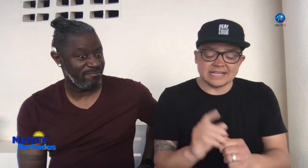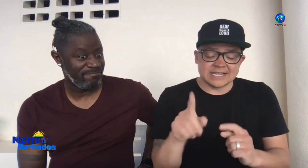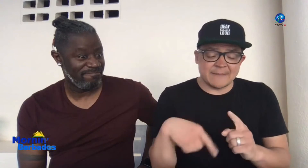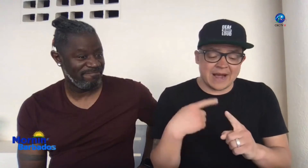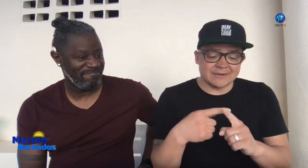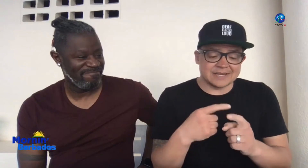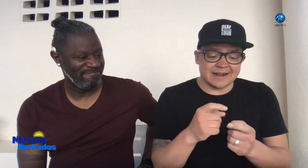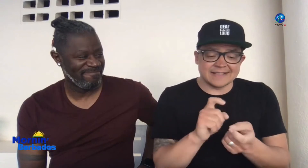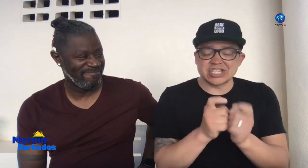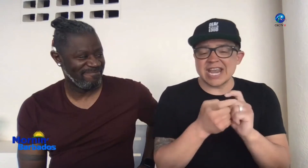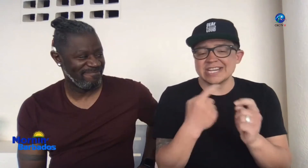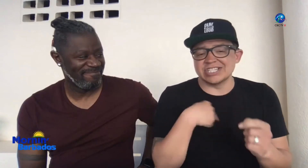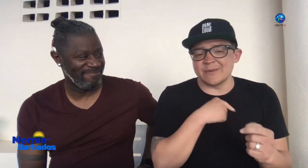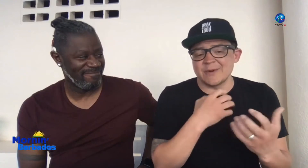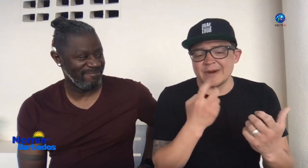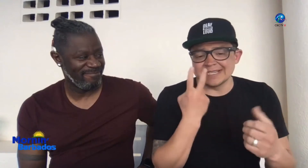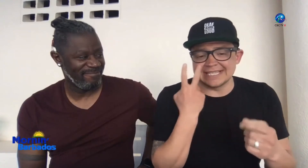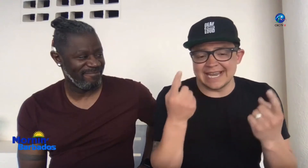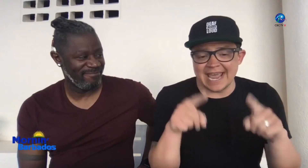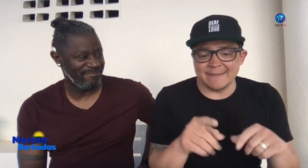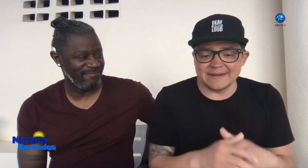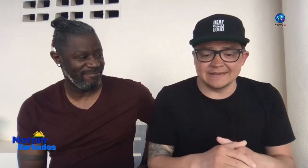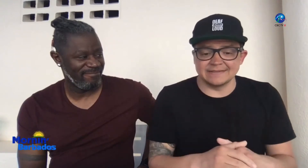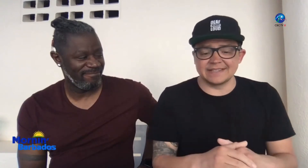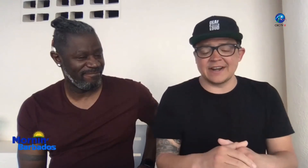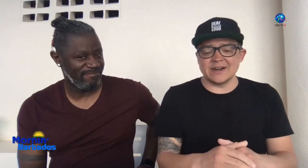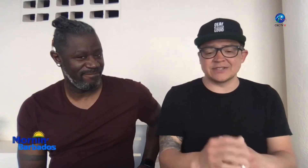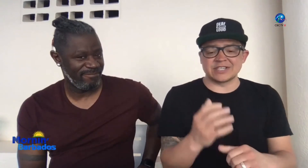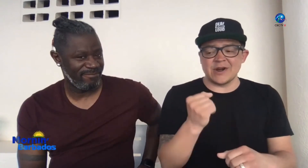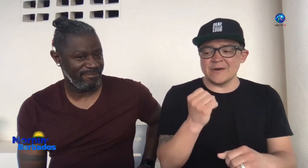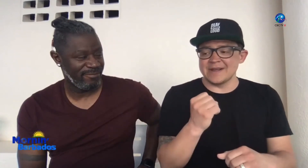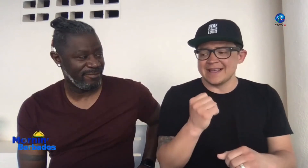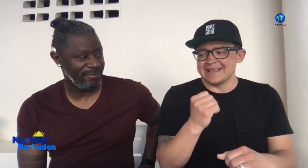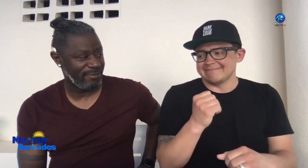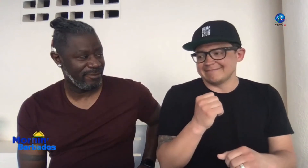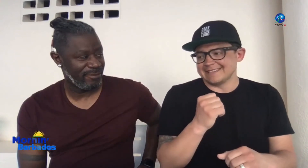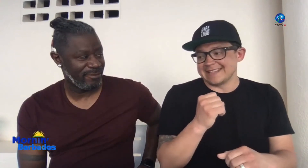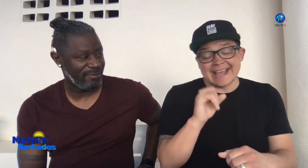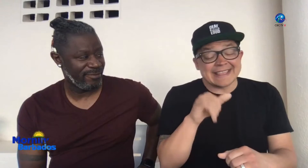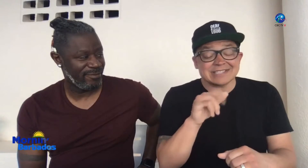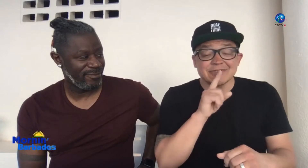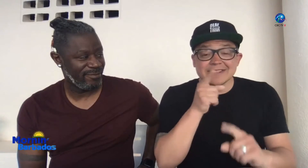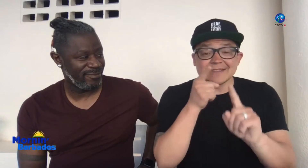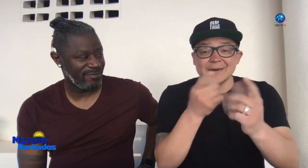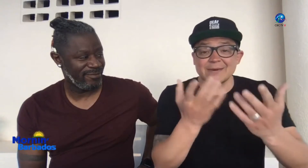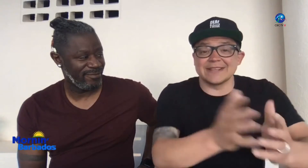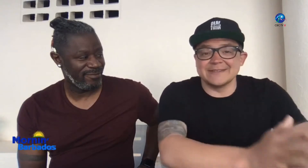it's about uh the change that we want to see happen you know so that's really the goal here